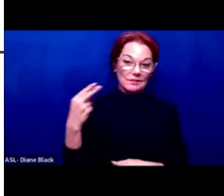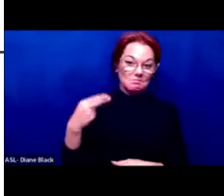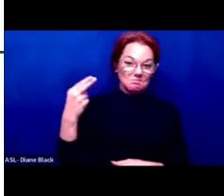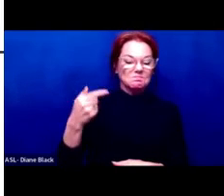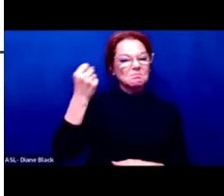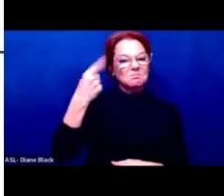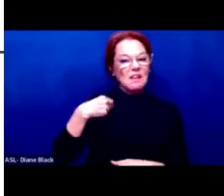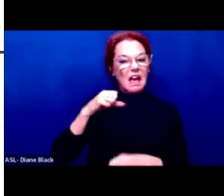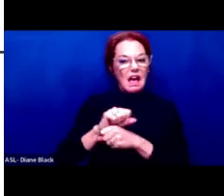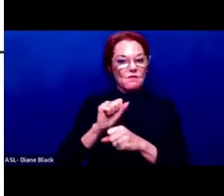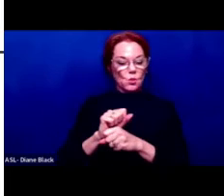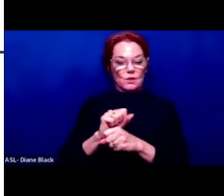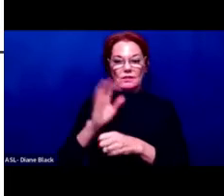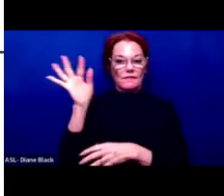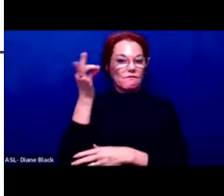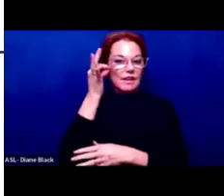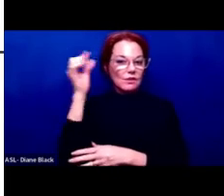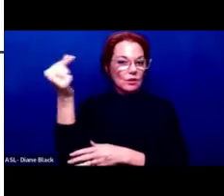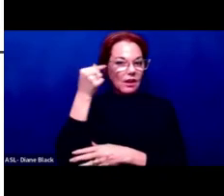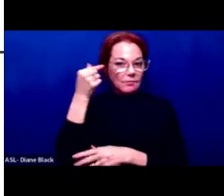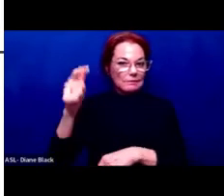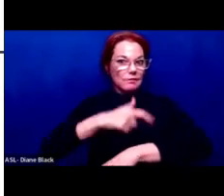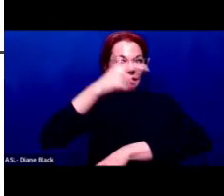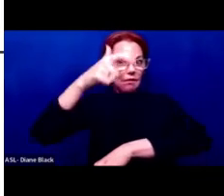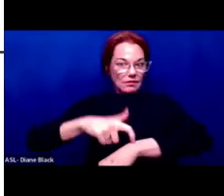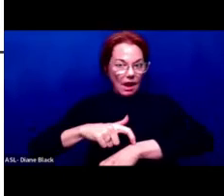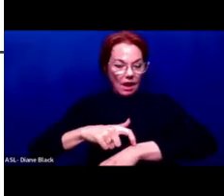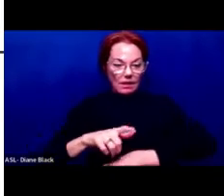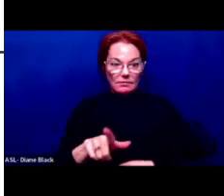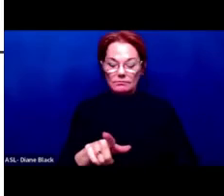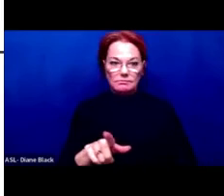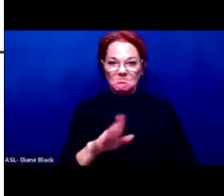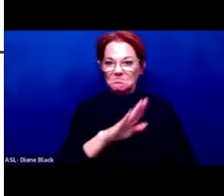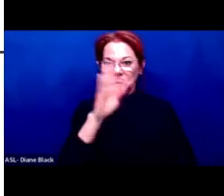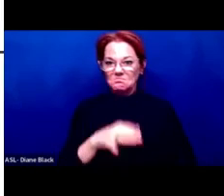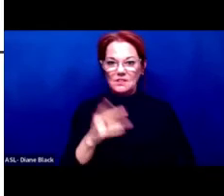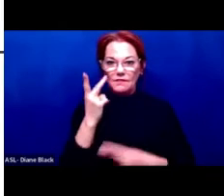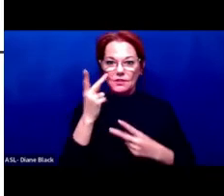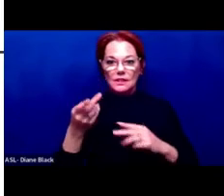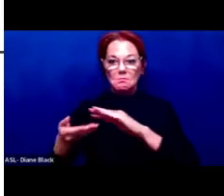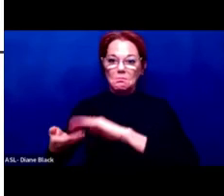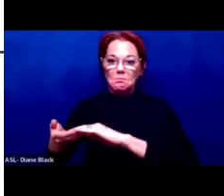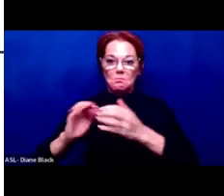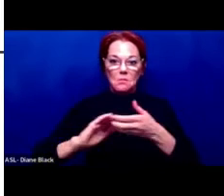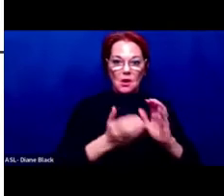very long time. And never have I seen the partnerships across federal agencies happening in